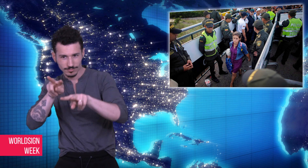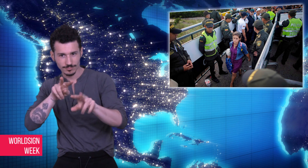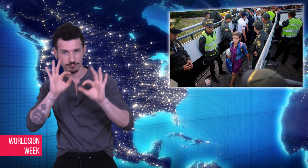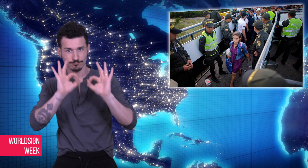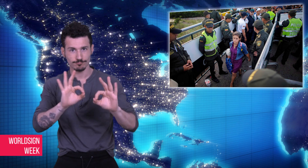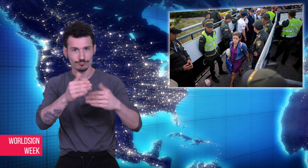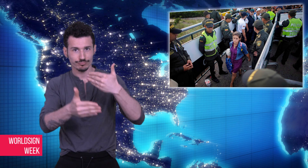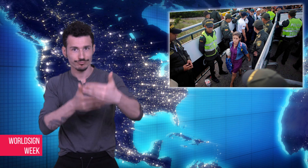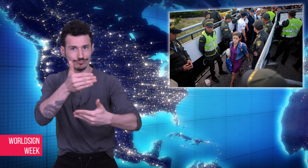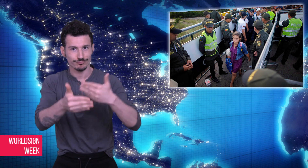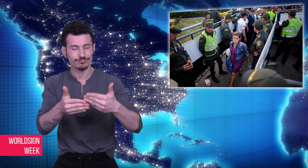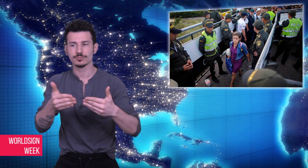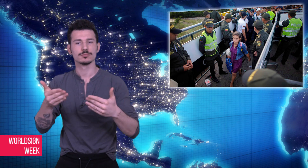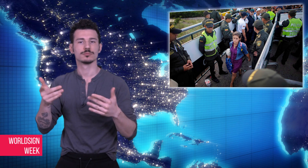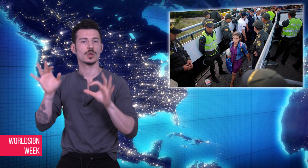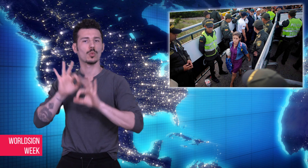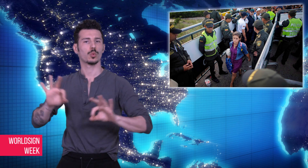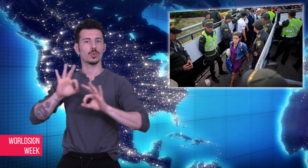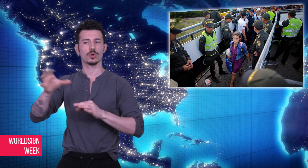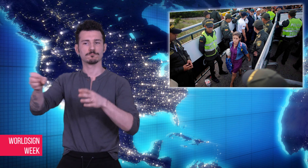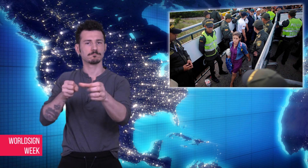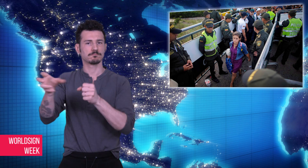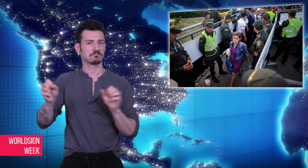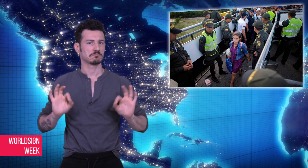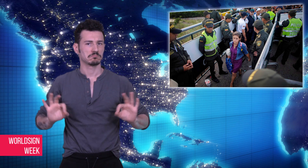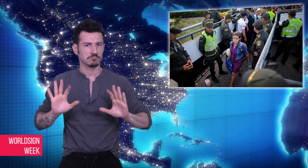on actions they may take if Maduro